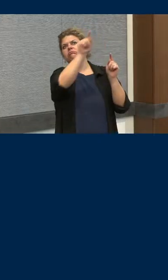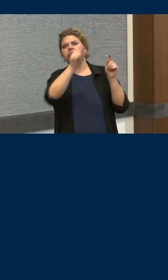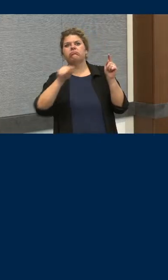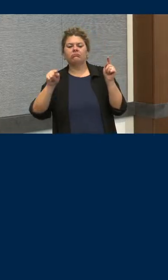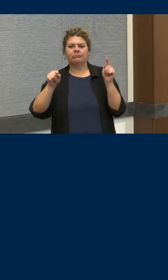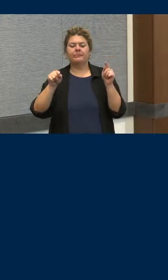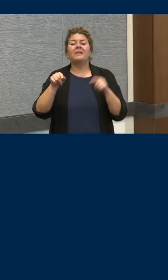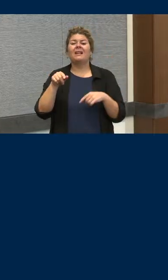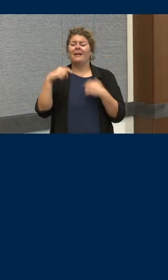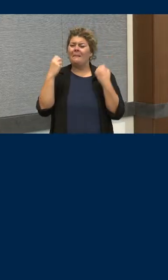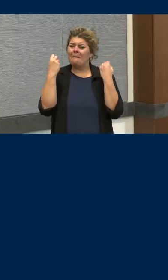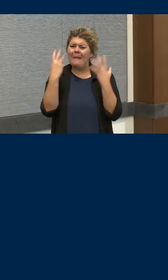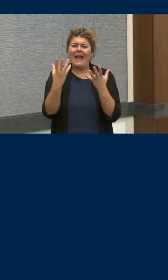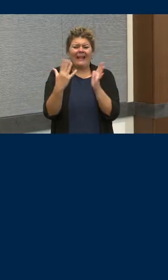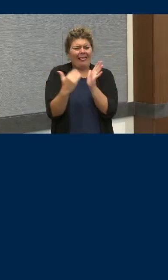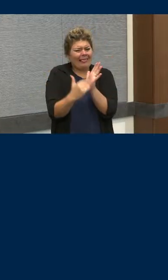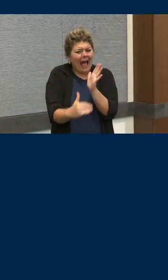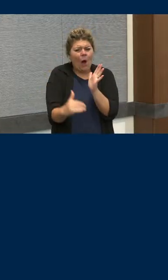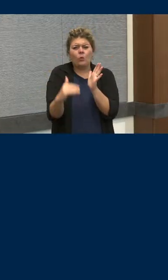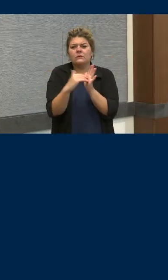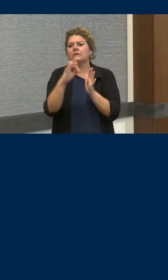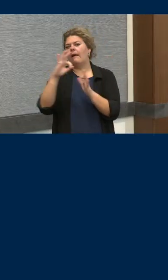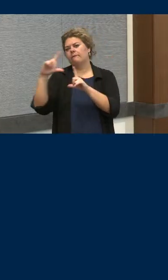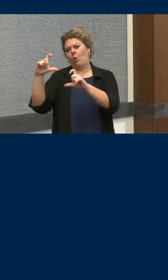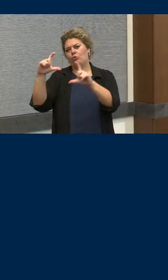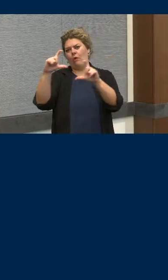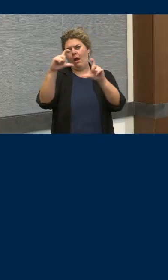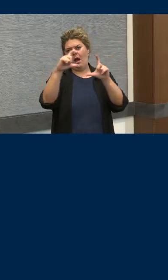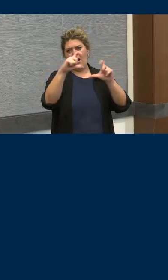thousands of photographs. At the